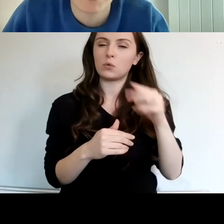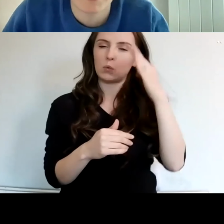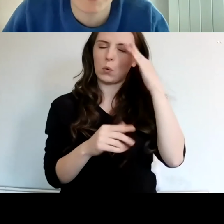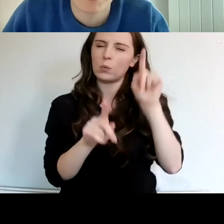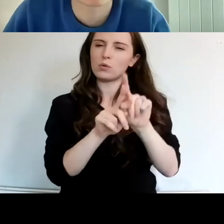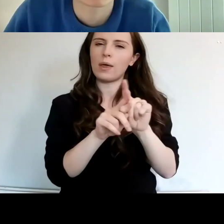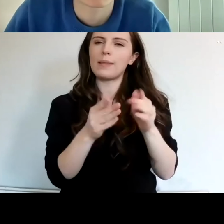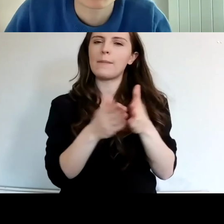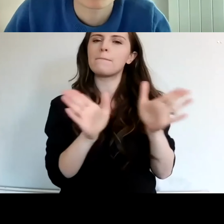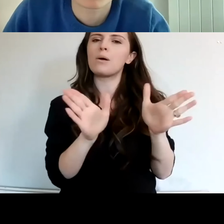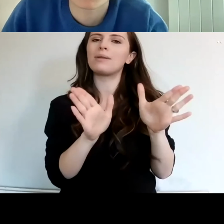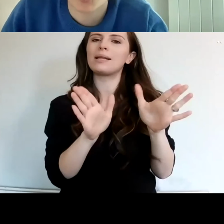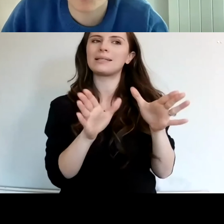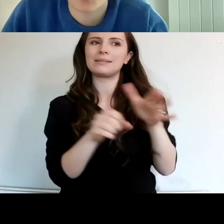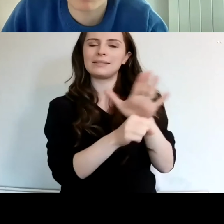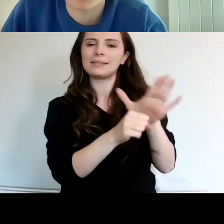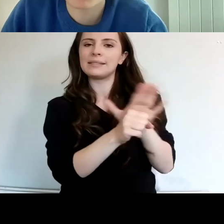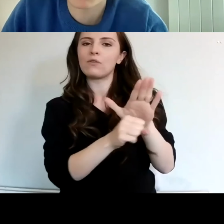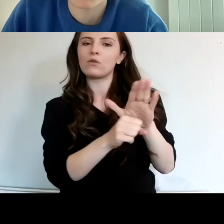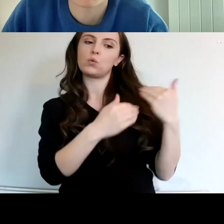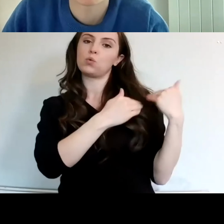which places a responsibility on public bodies